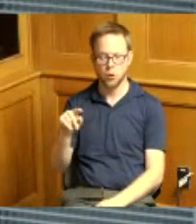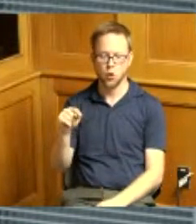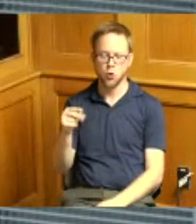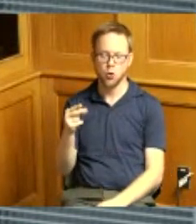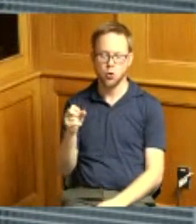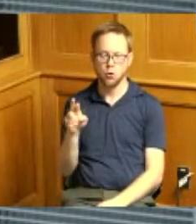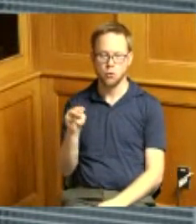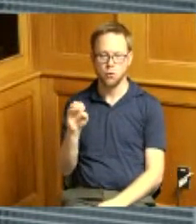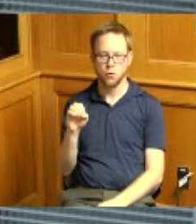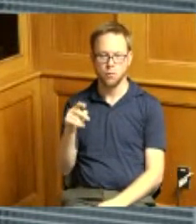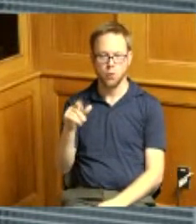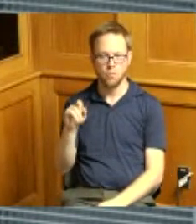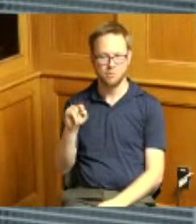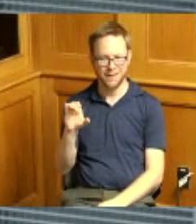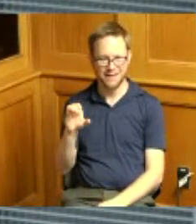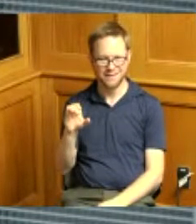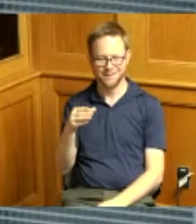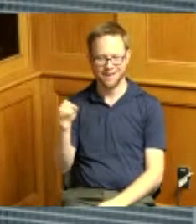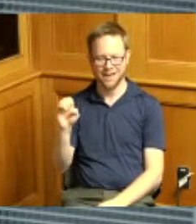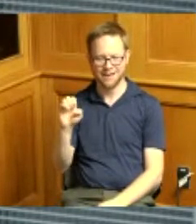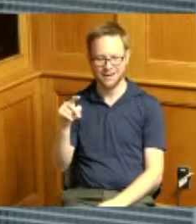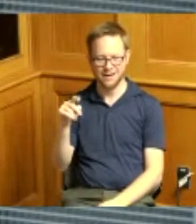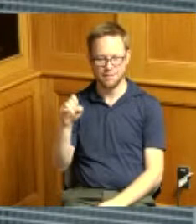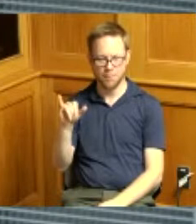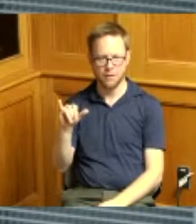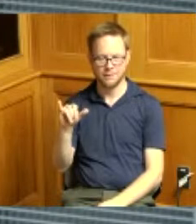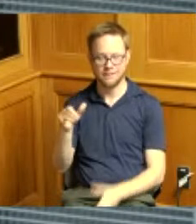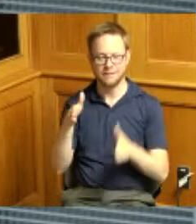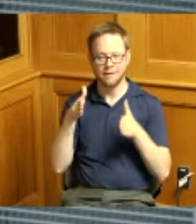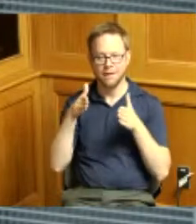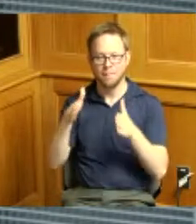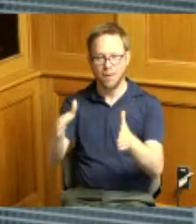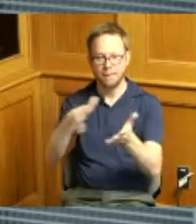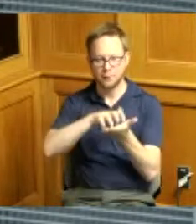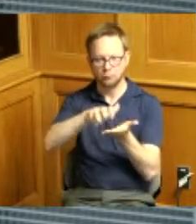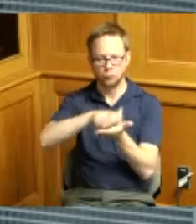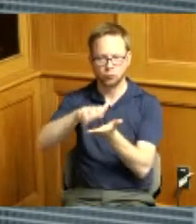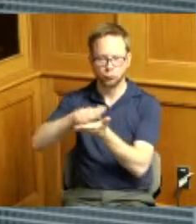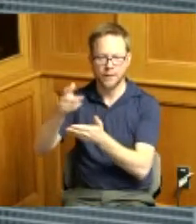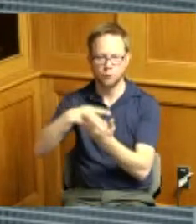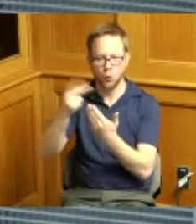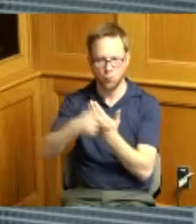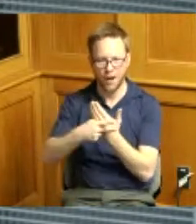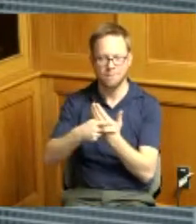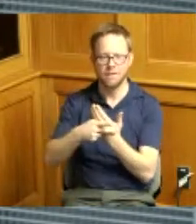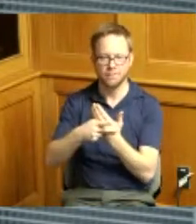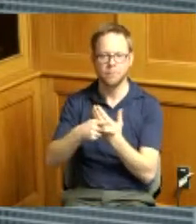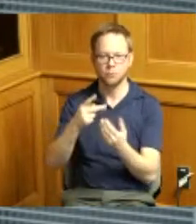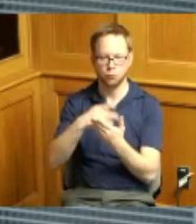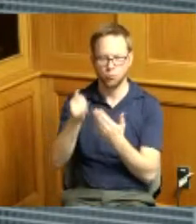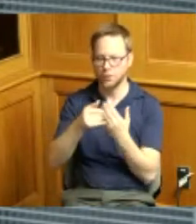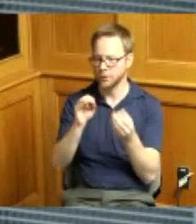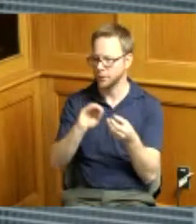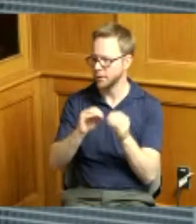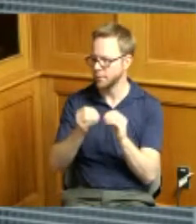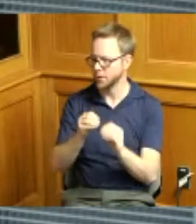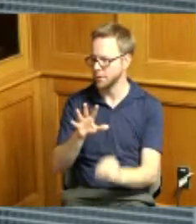epoxy pavement striping pro program which is project 502,206. this resolution allows the